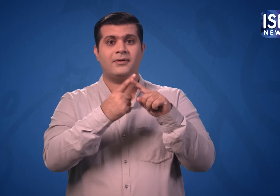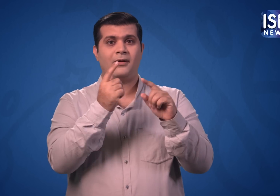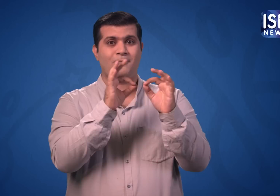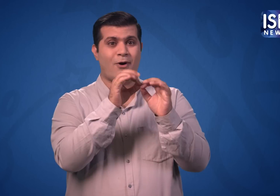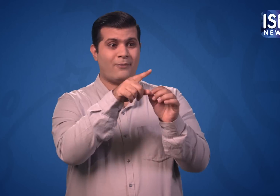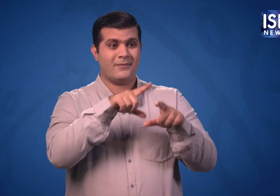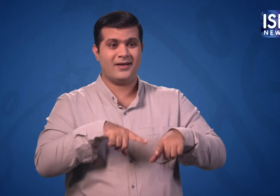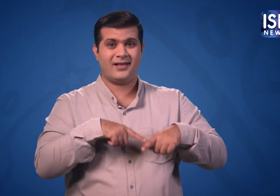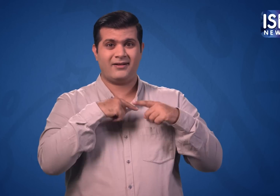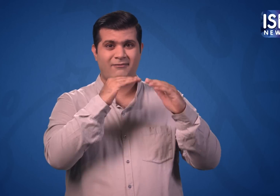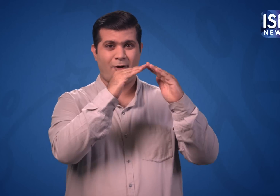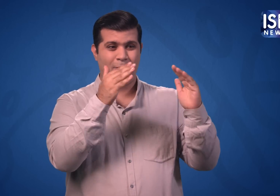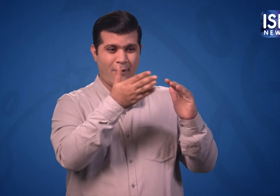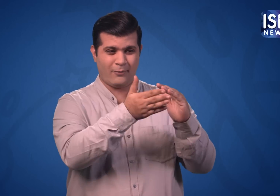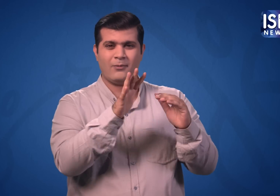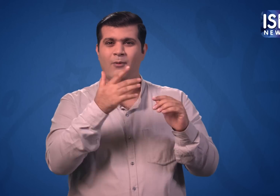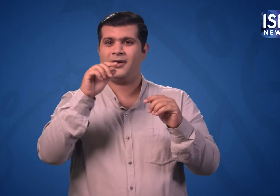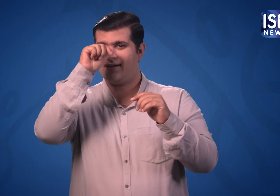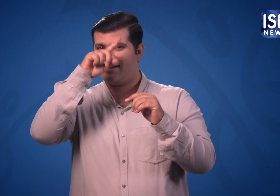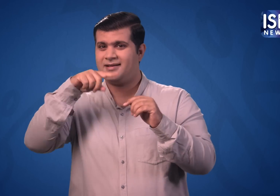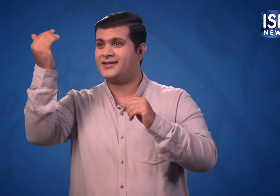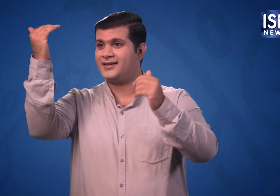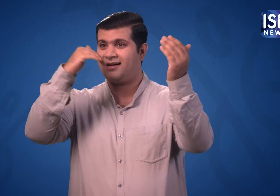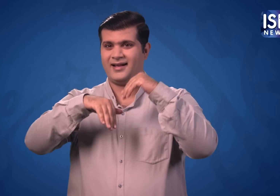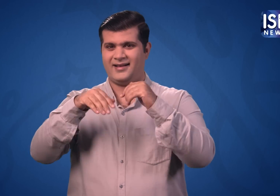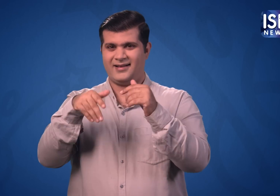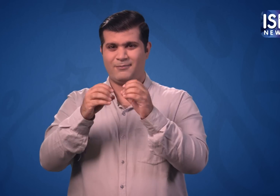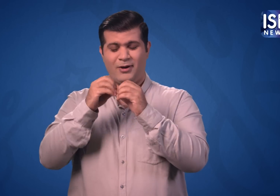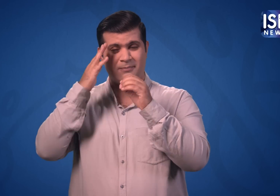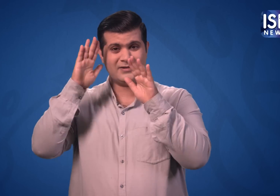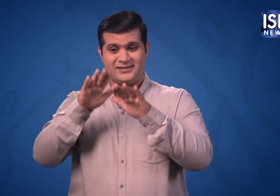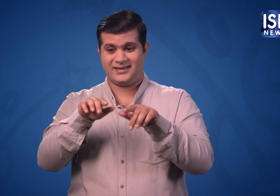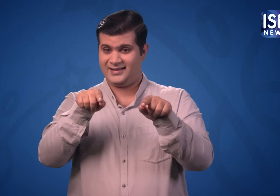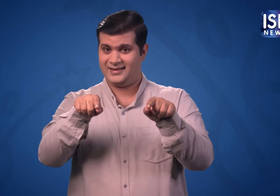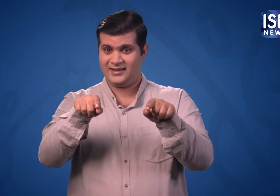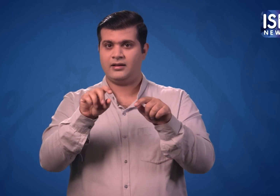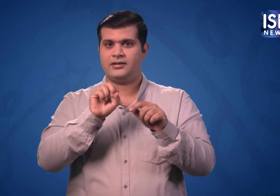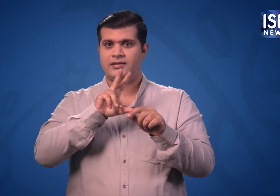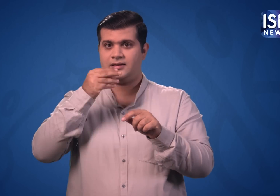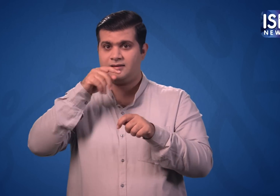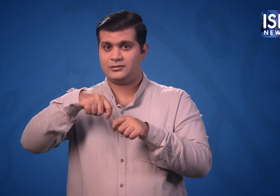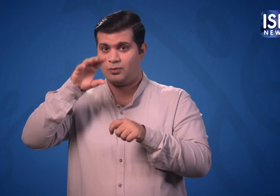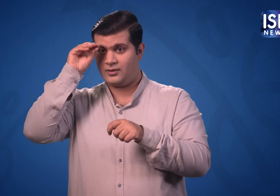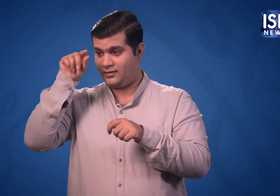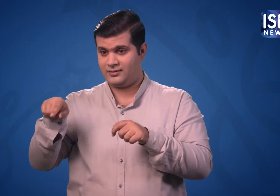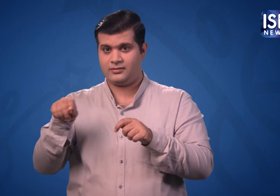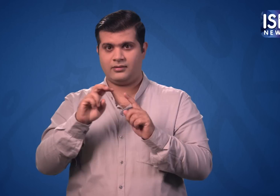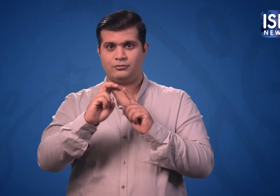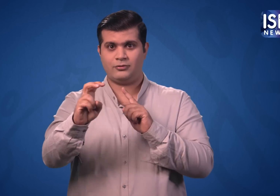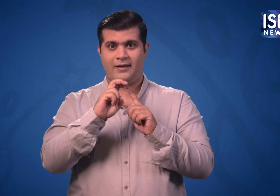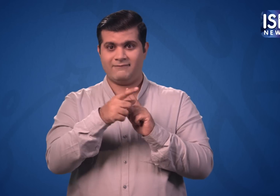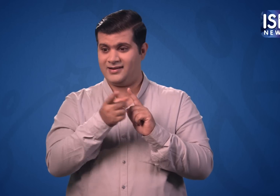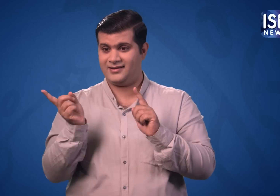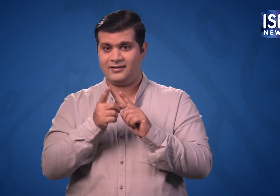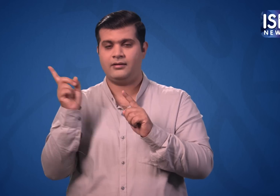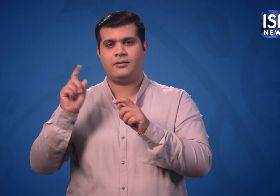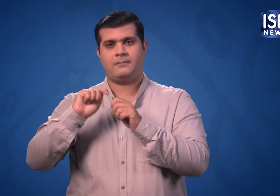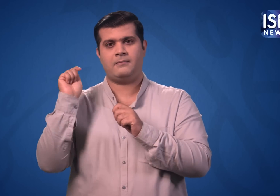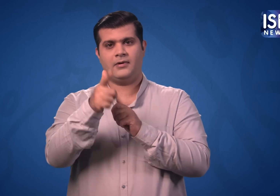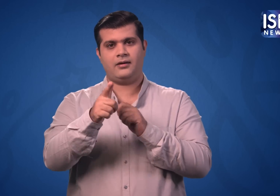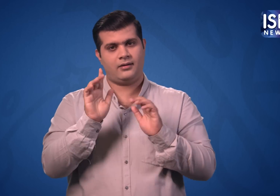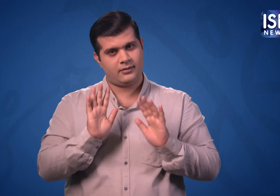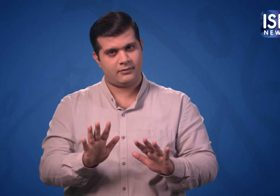All students will be given monthly travel allowance to education centre from home.